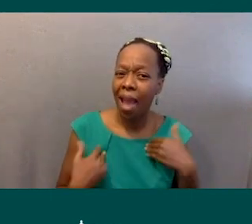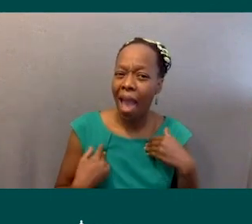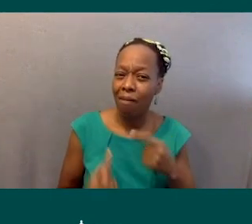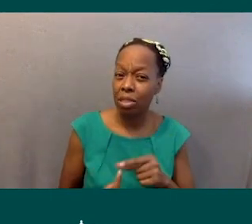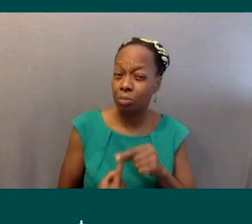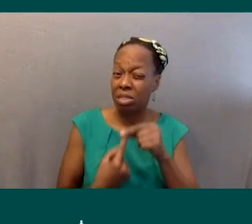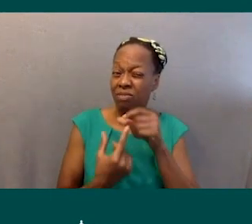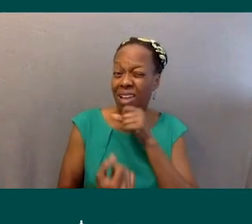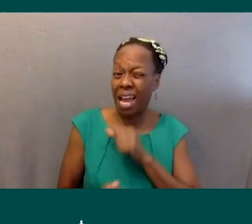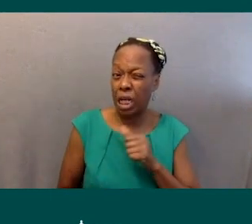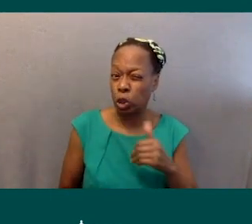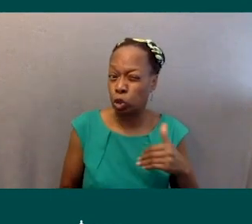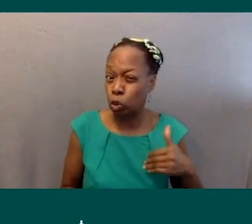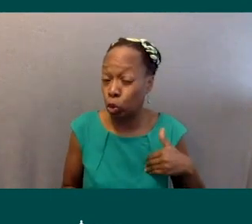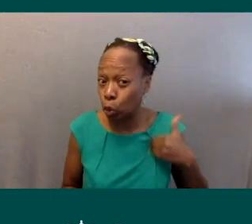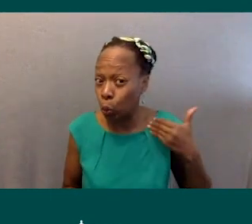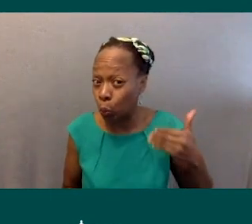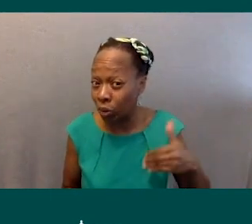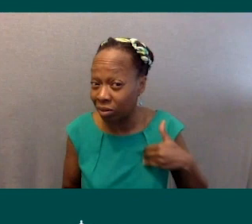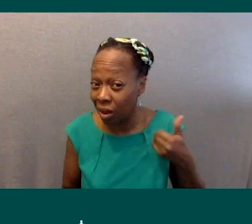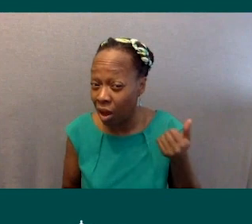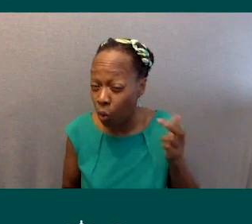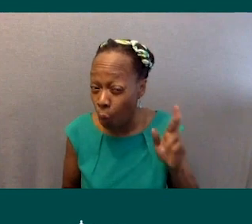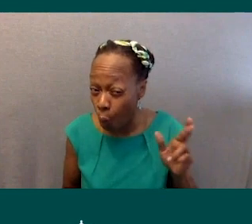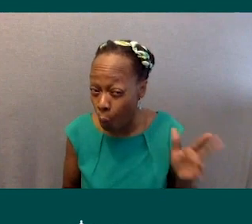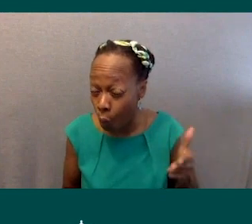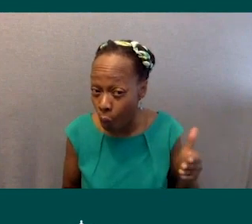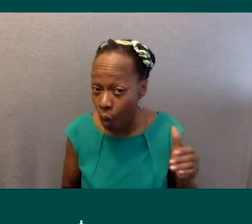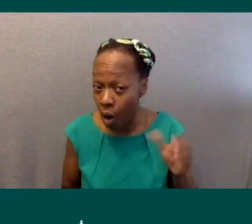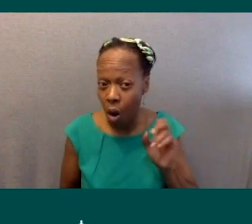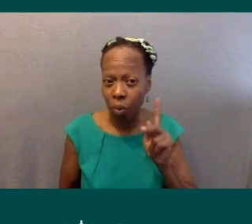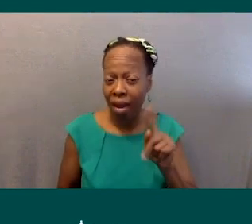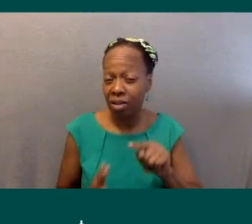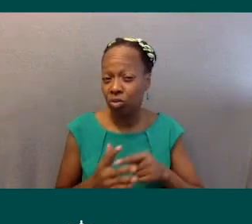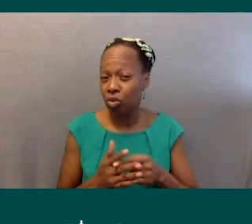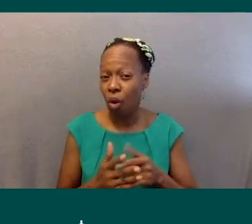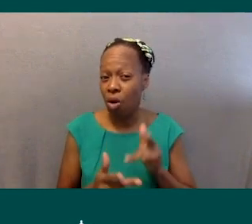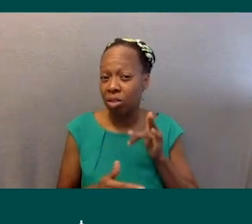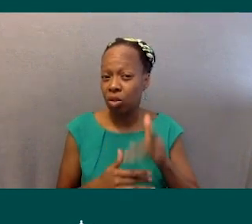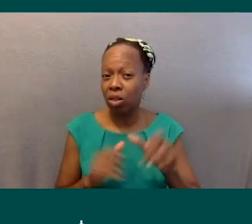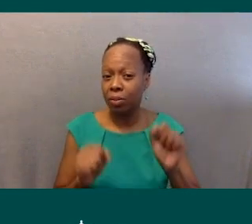Is there an age that's too young or is actually, it's okay to start as early as possible?